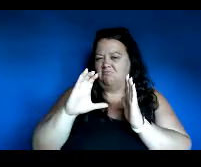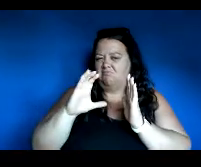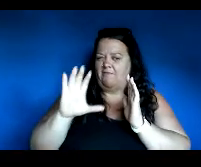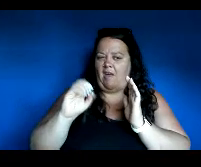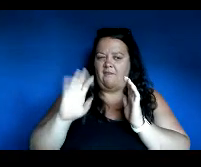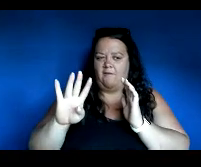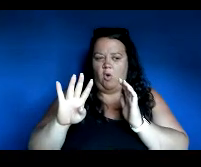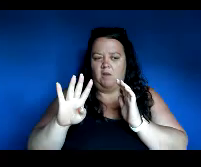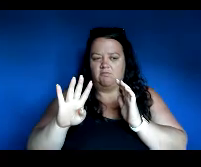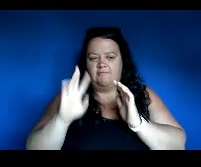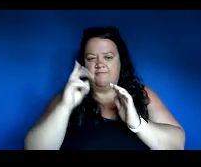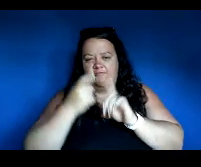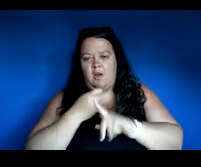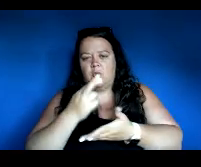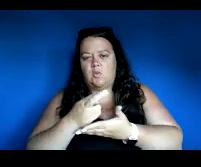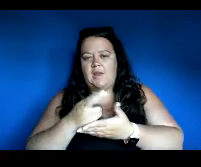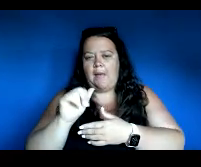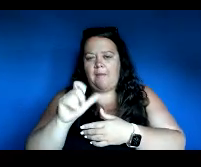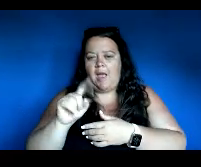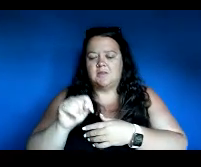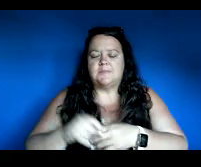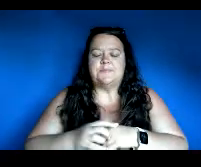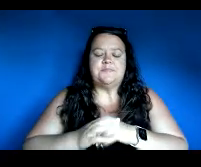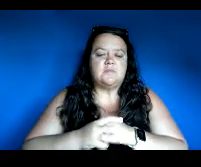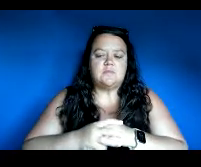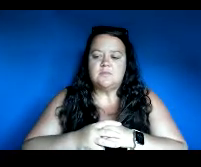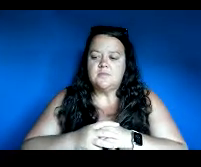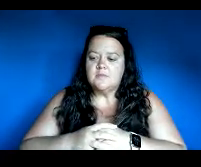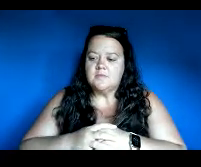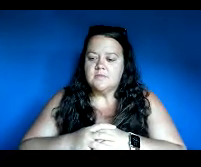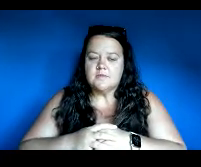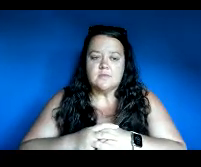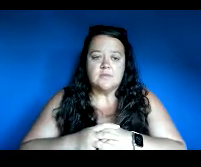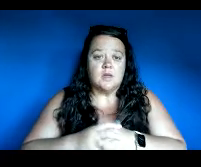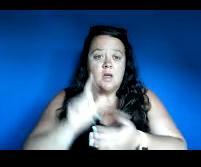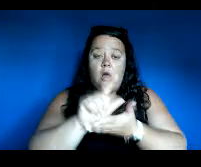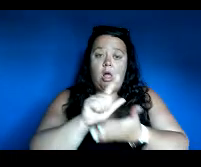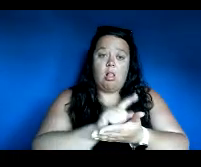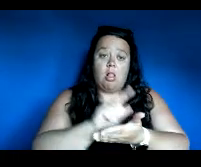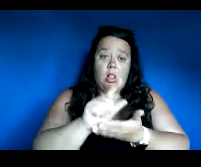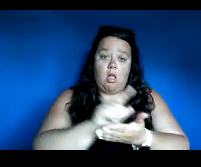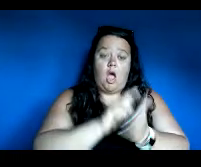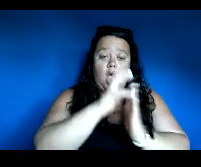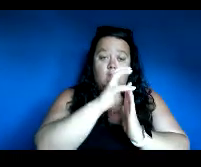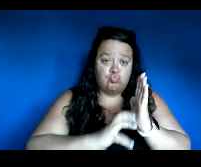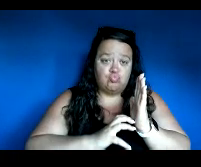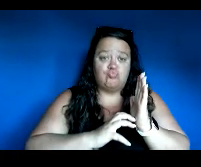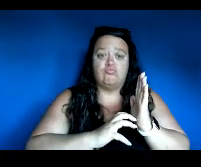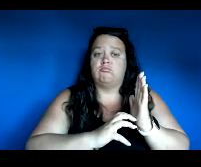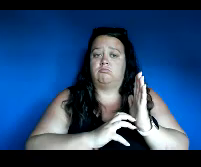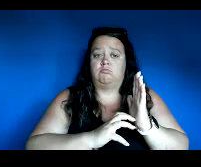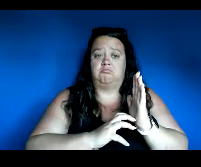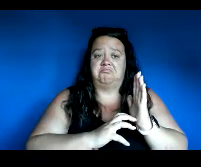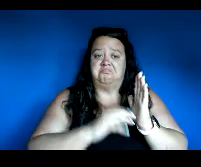So, ultimately, the laws were written, and the laws have been sort of analyzed,